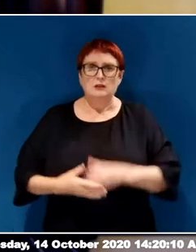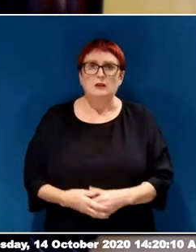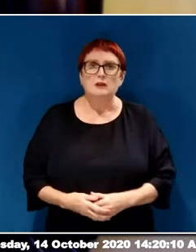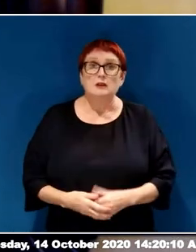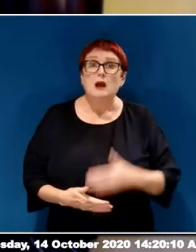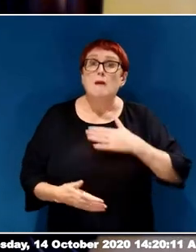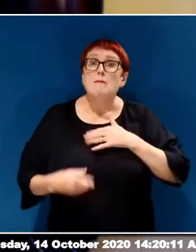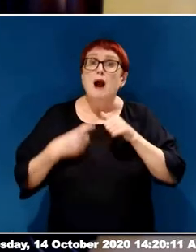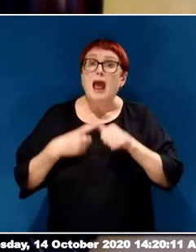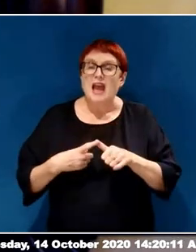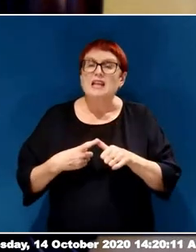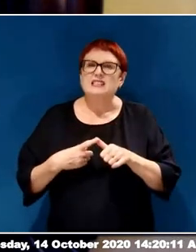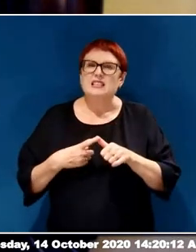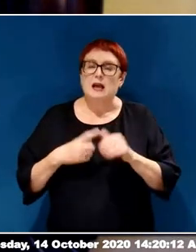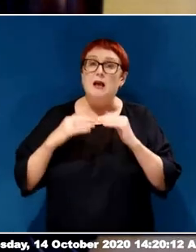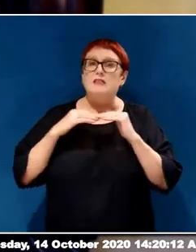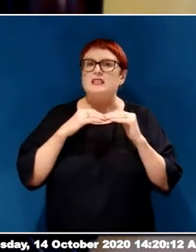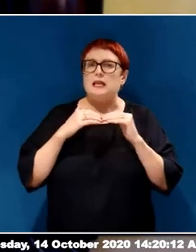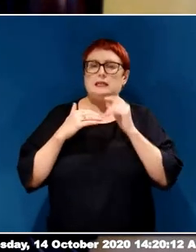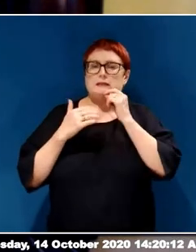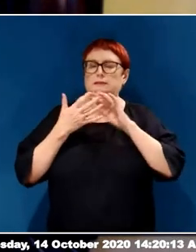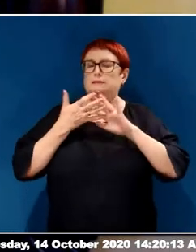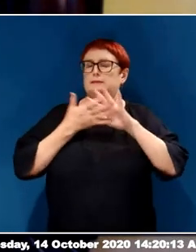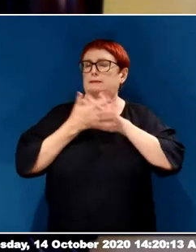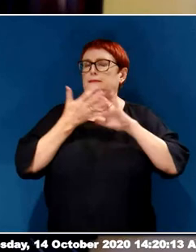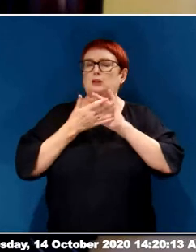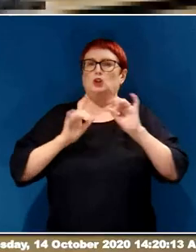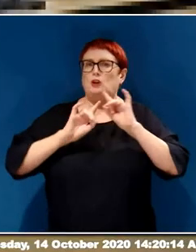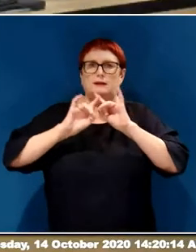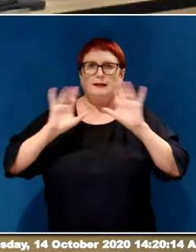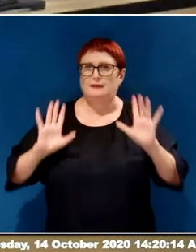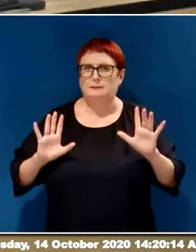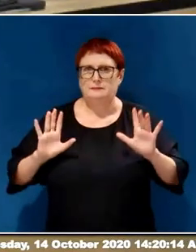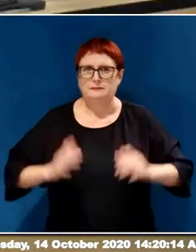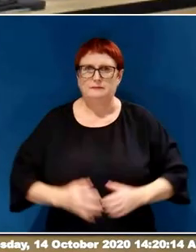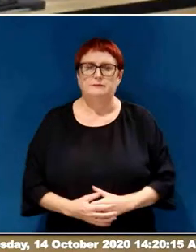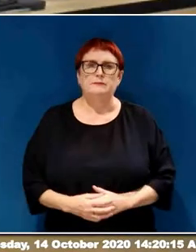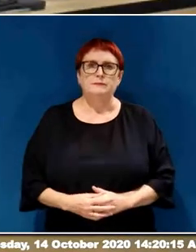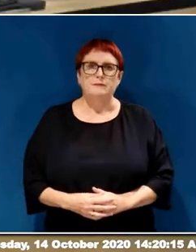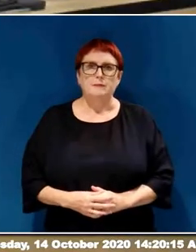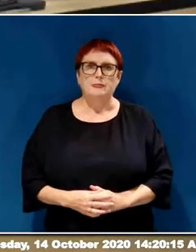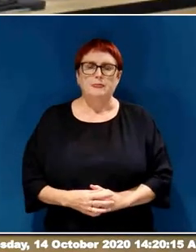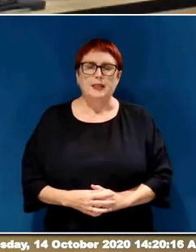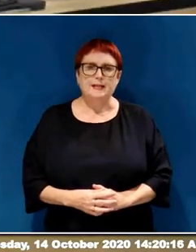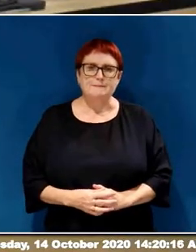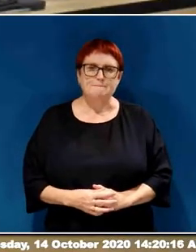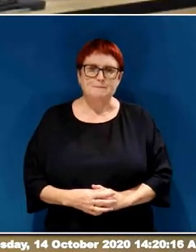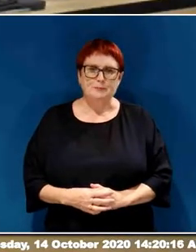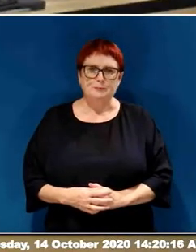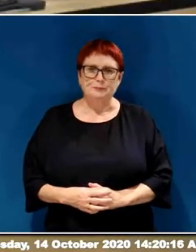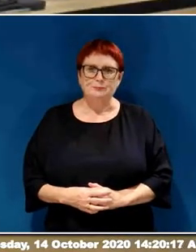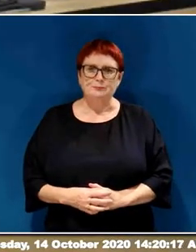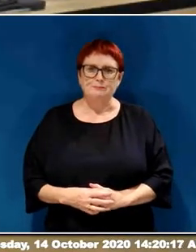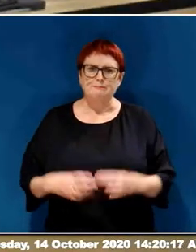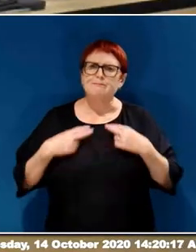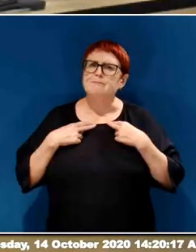And your concern out of the lack of clarity is that it doesn't make for a